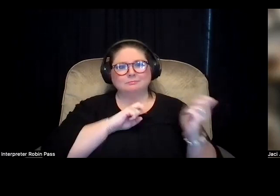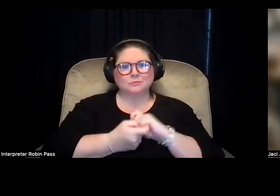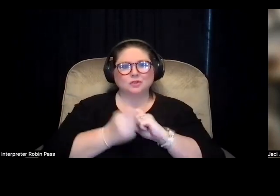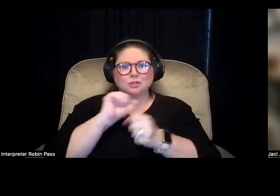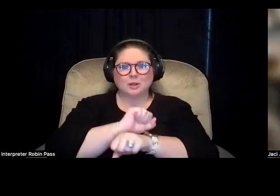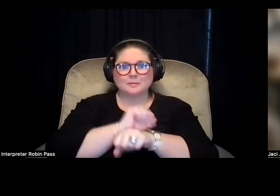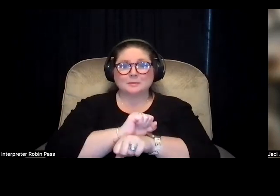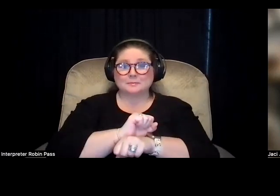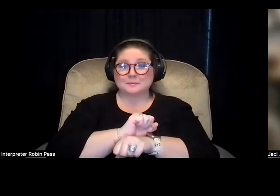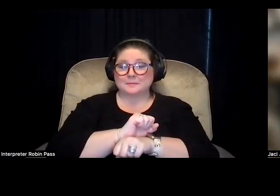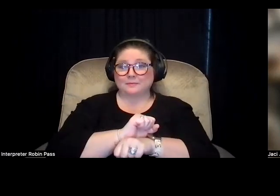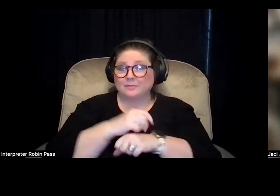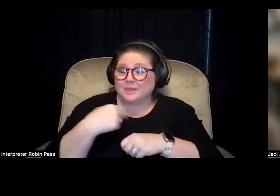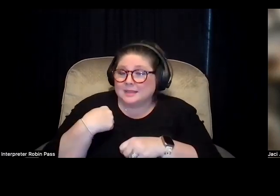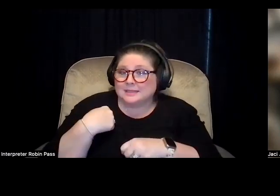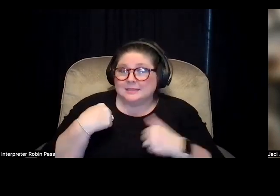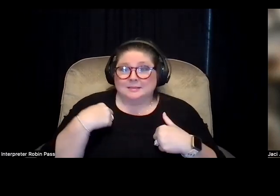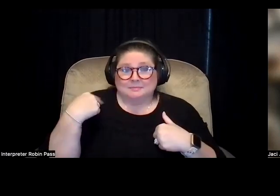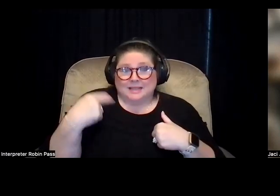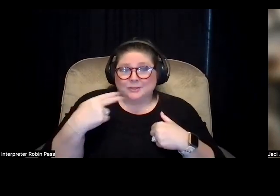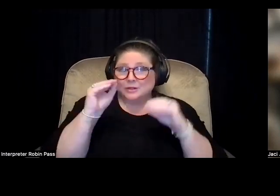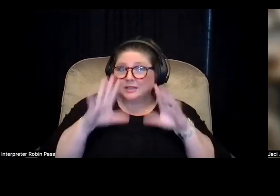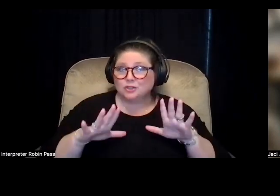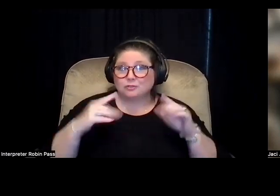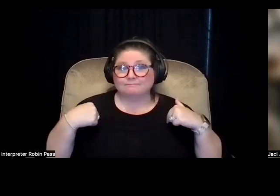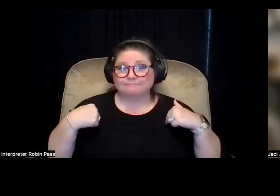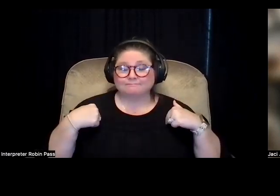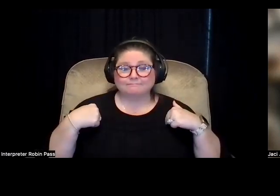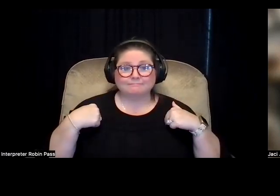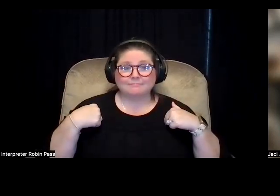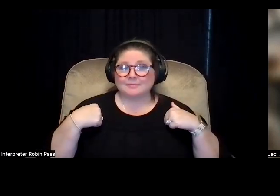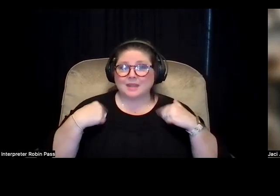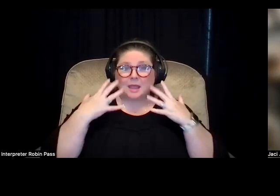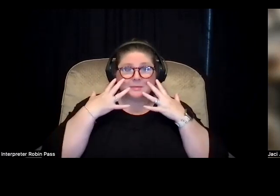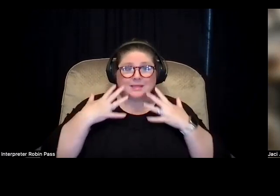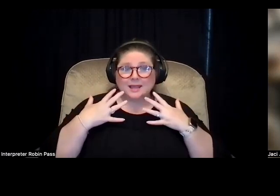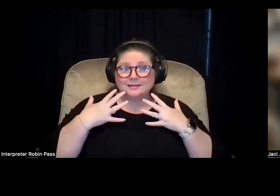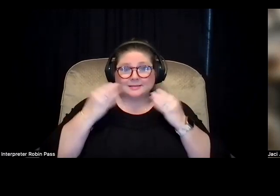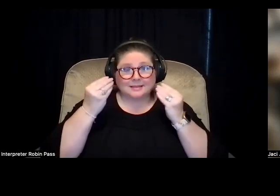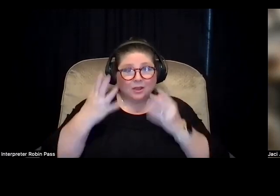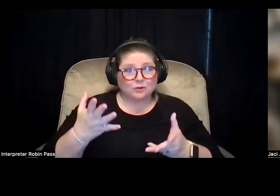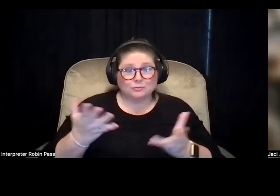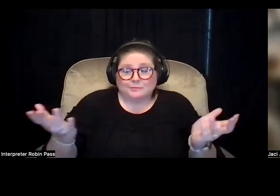even as a history teacher i am so saddened to say that i hadn't learned about the tulsa race